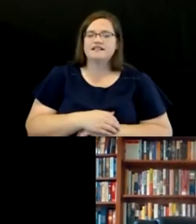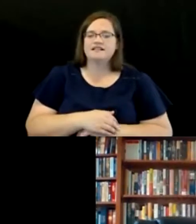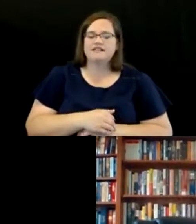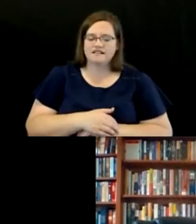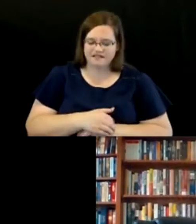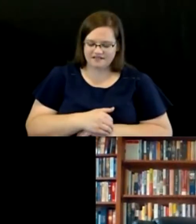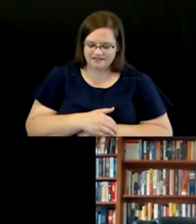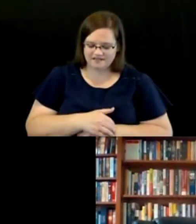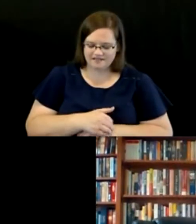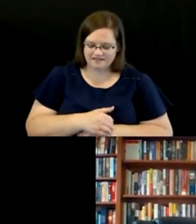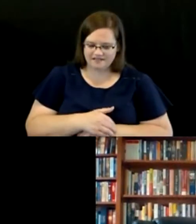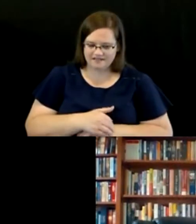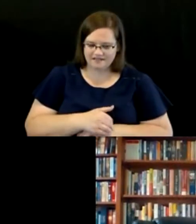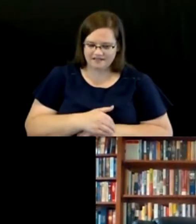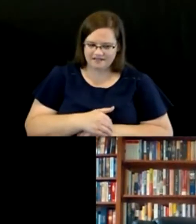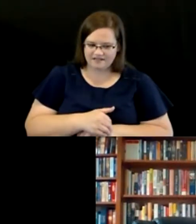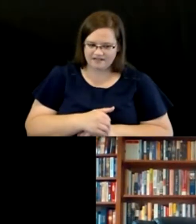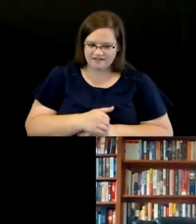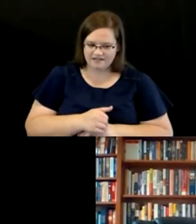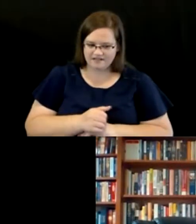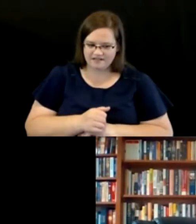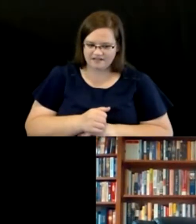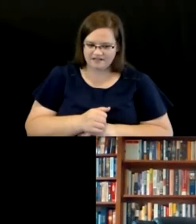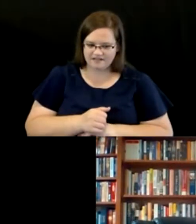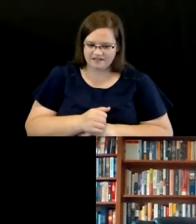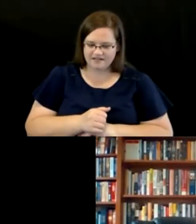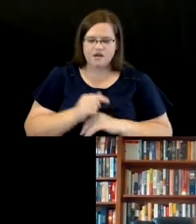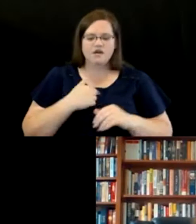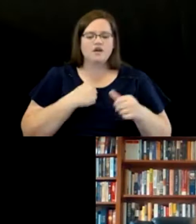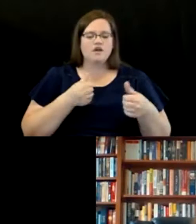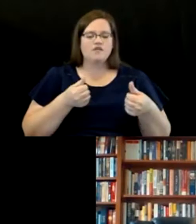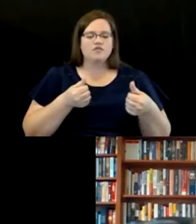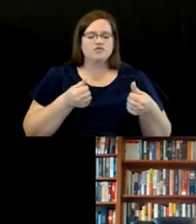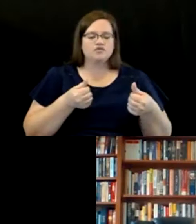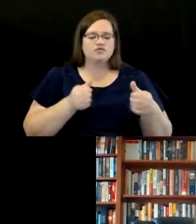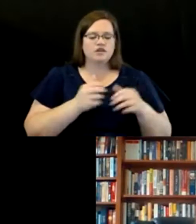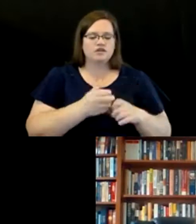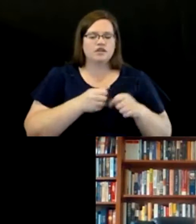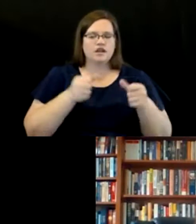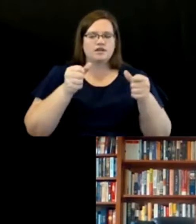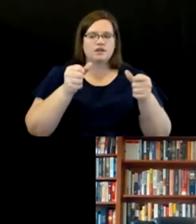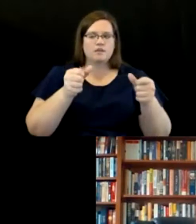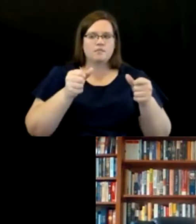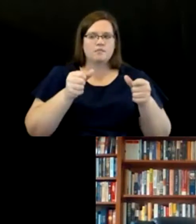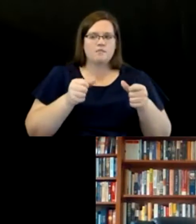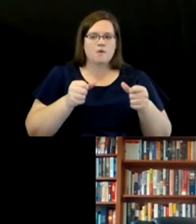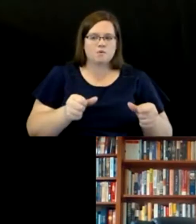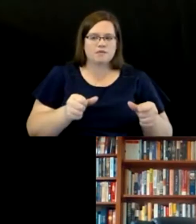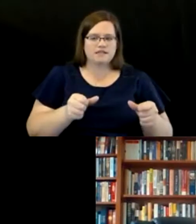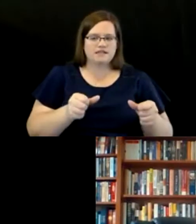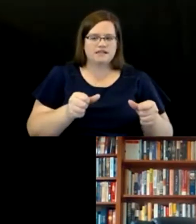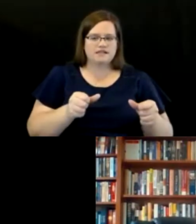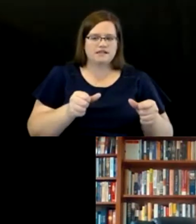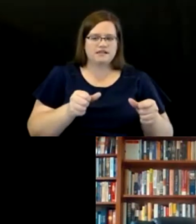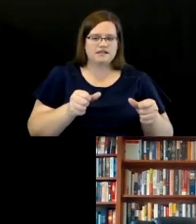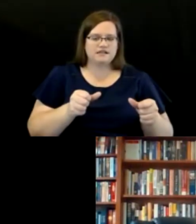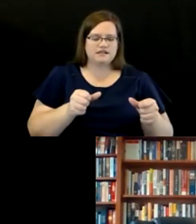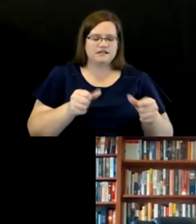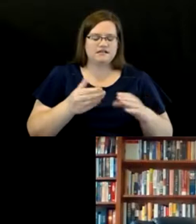the things posted. Before you guys hang up.